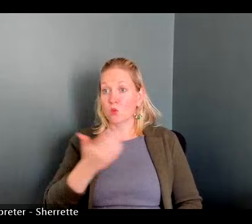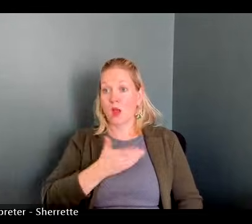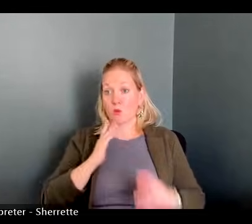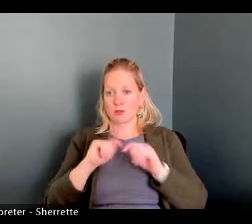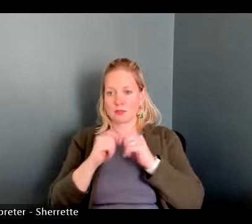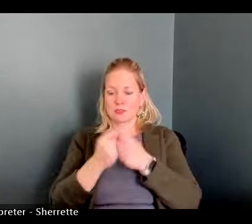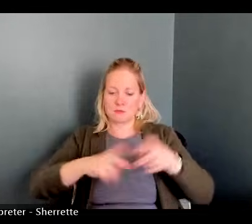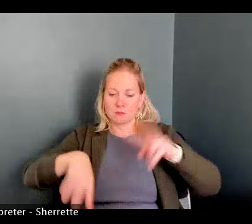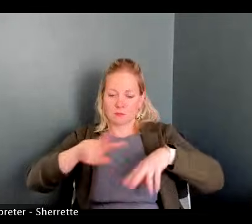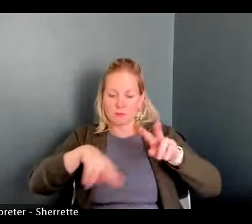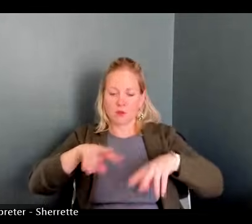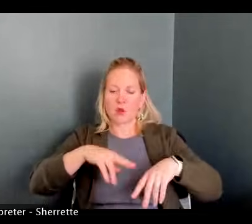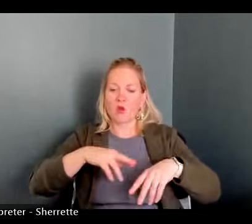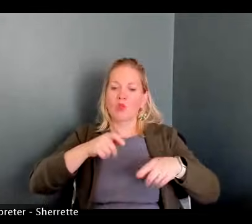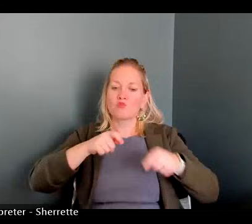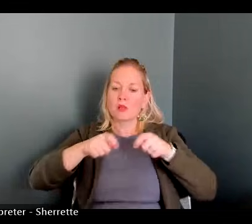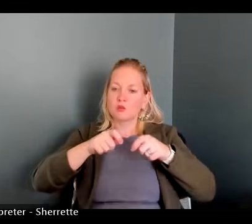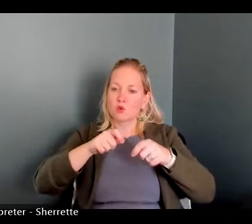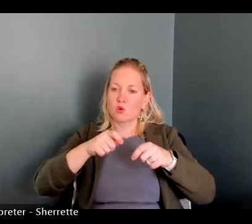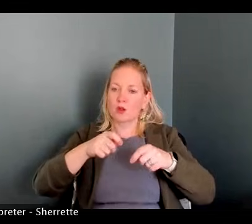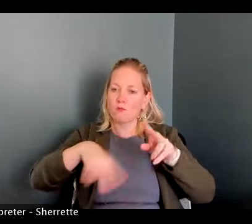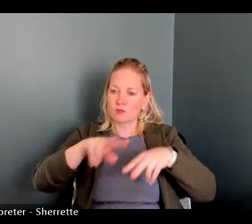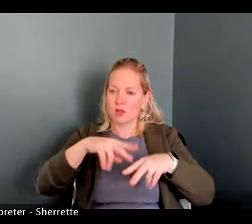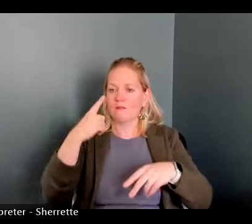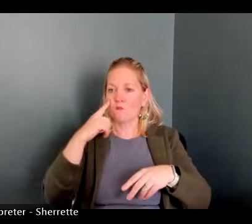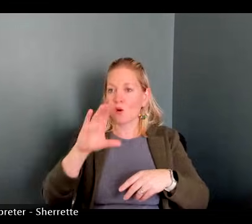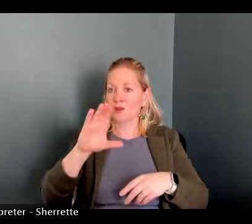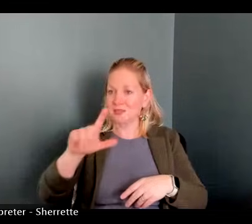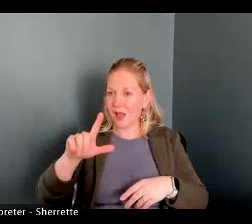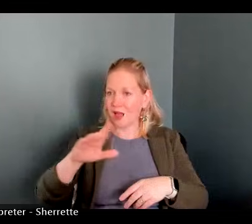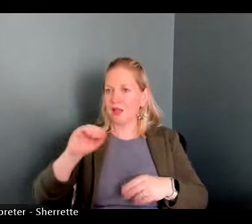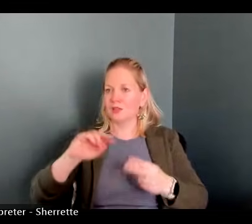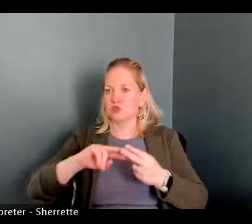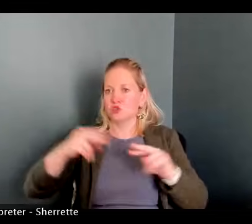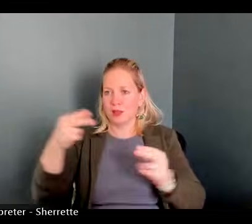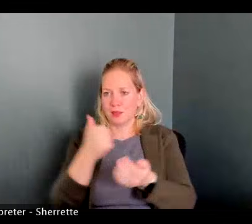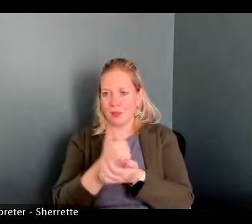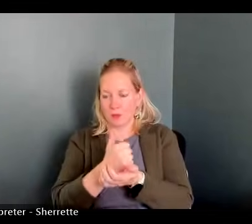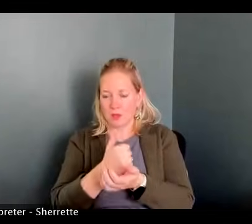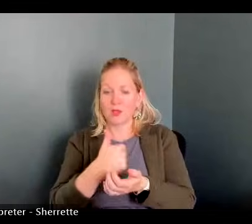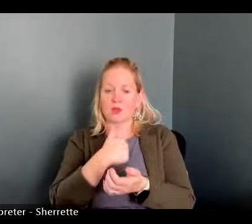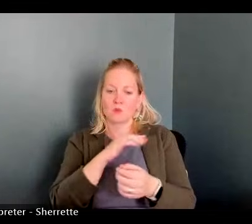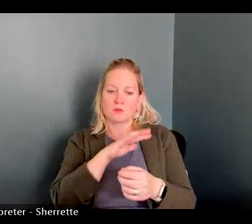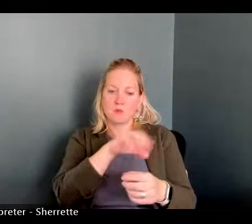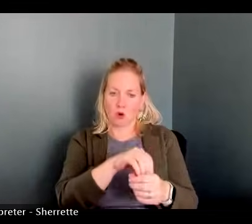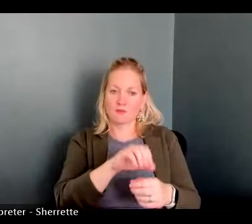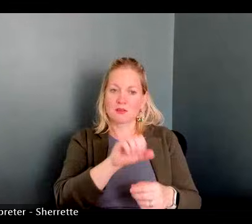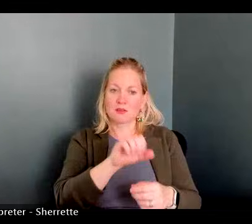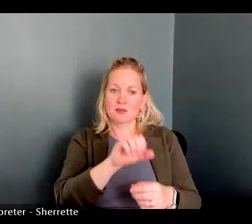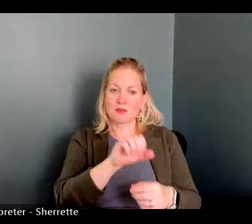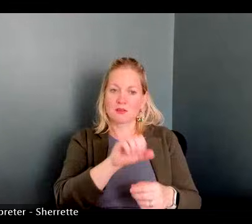oversight of cell and gene therapies. And I was a part of both of the sickle cell gene therapy